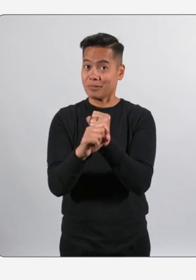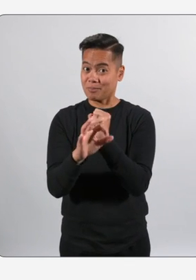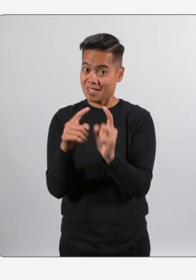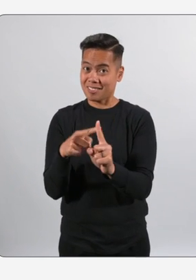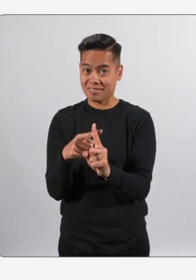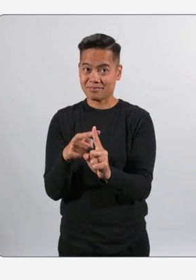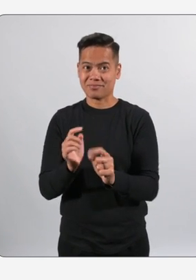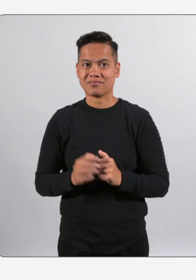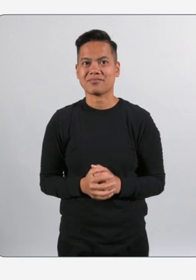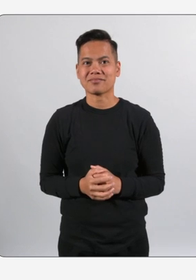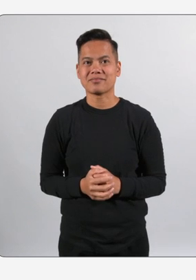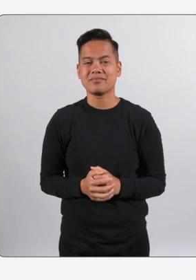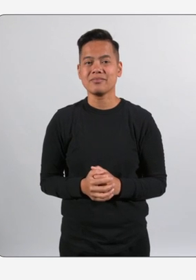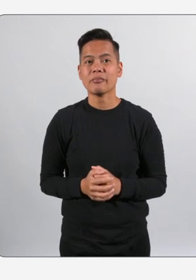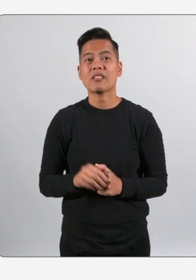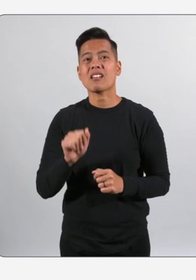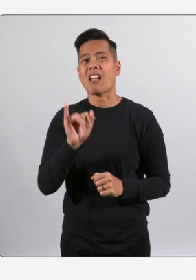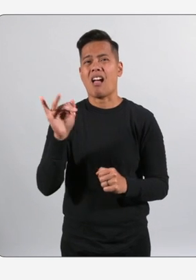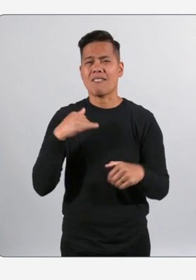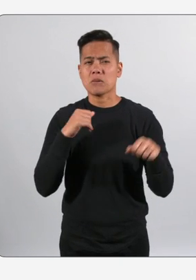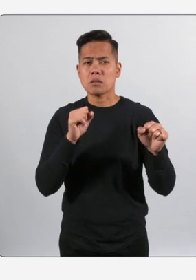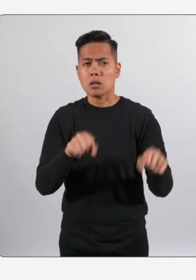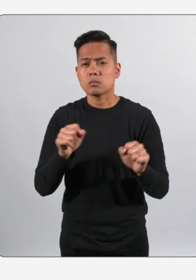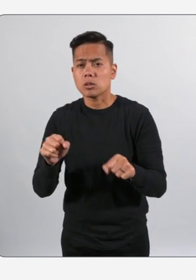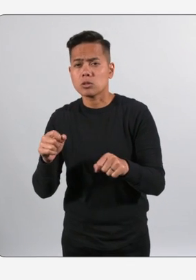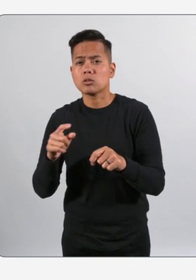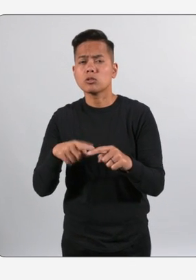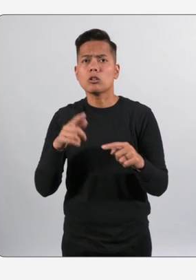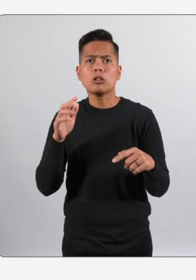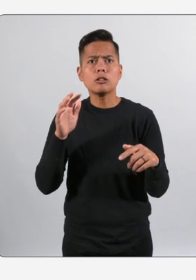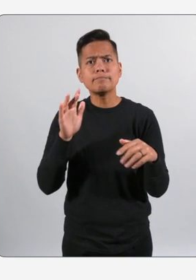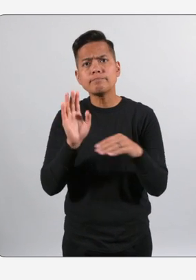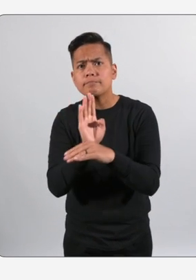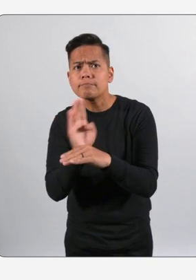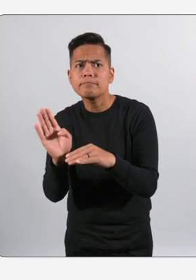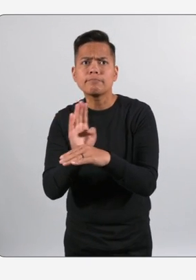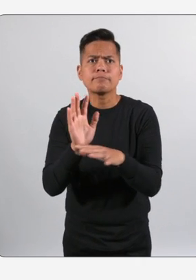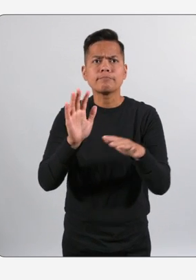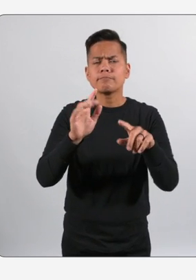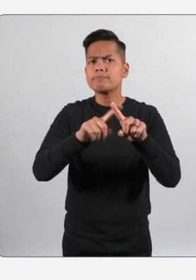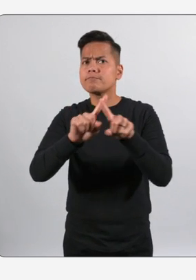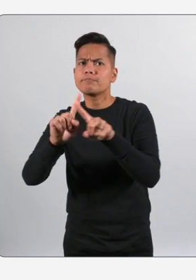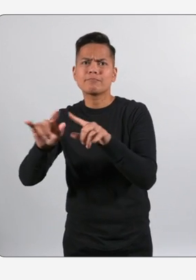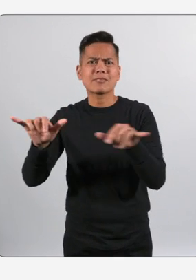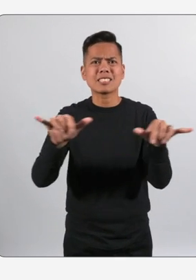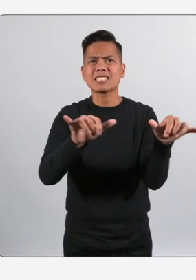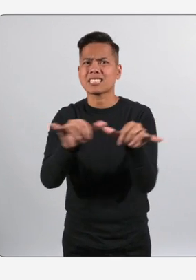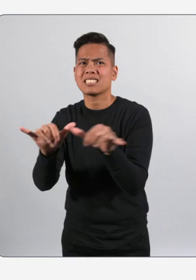AI has the potential to level the playing field for businesses of all sizes, now and into the future.